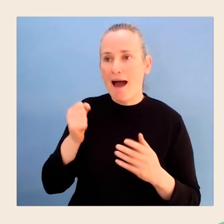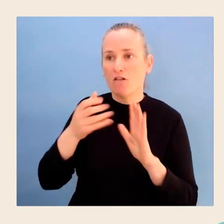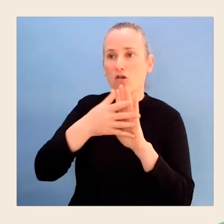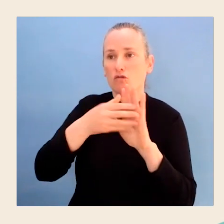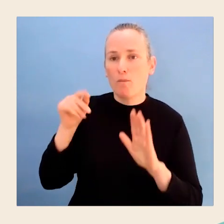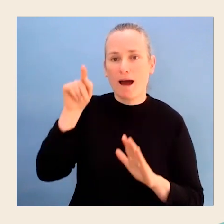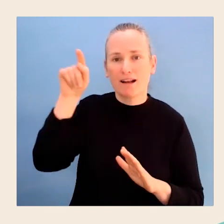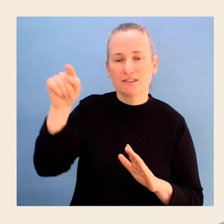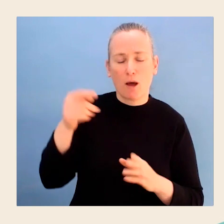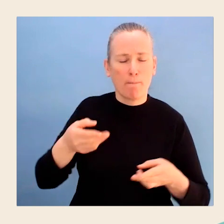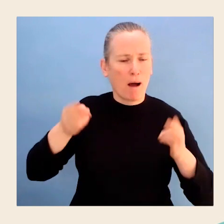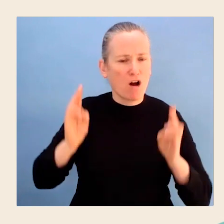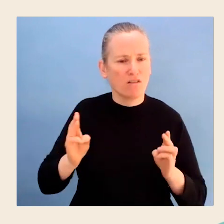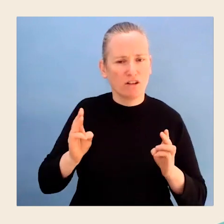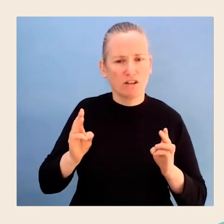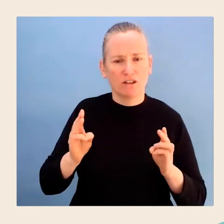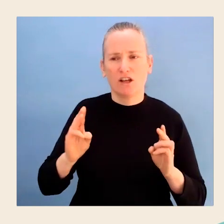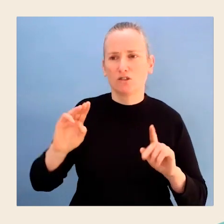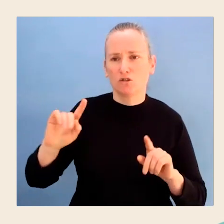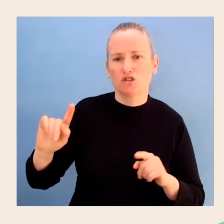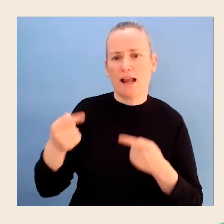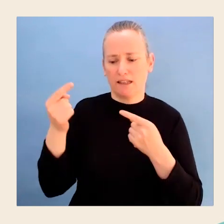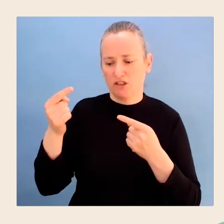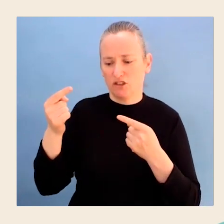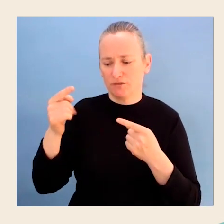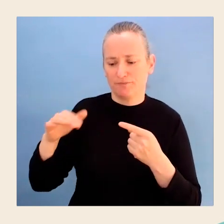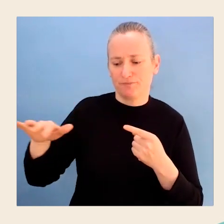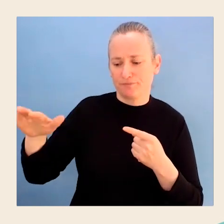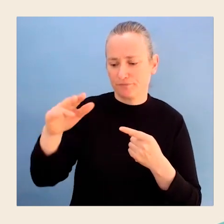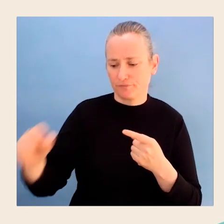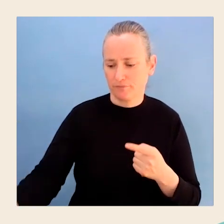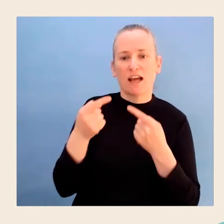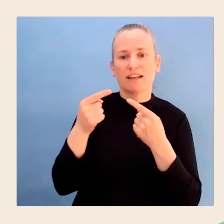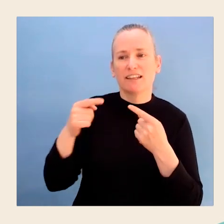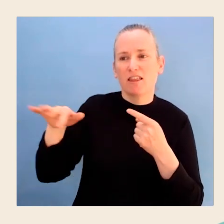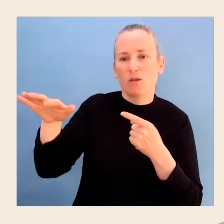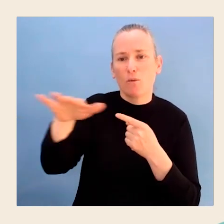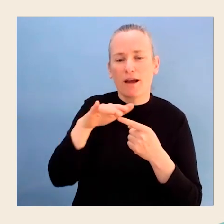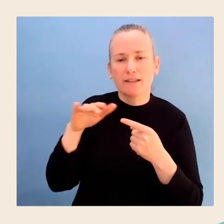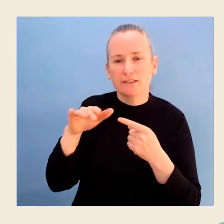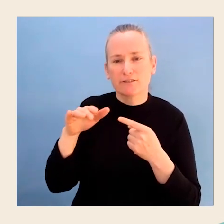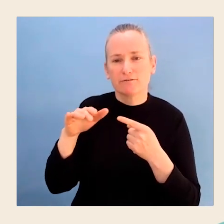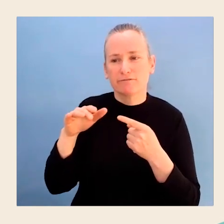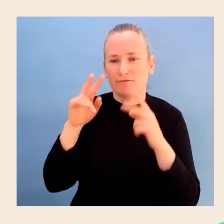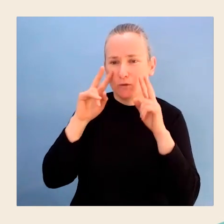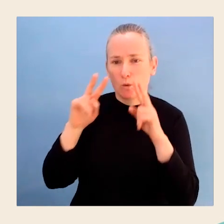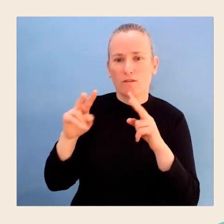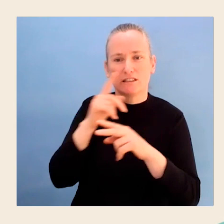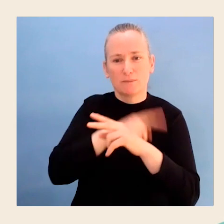for challenging both kind of the wider assumptions about the disability community but also our own internal narratives as well.